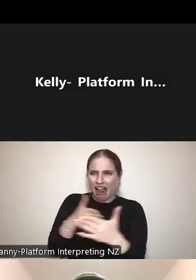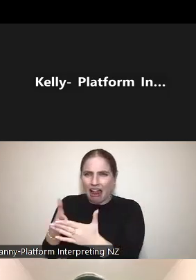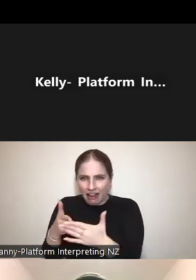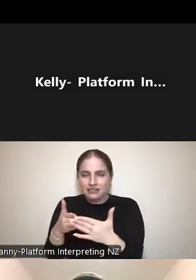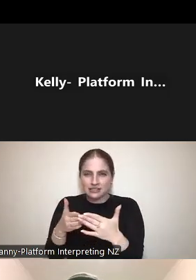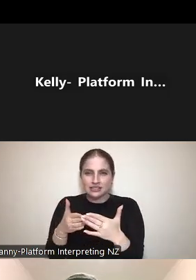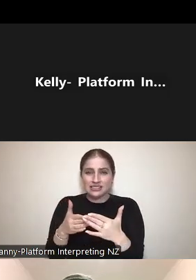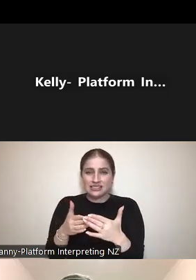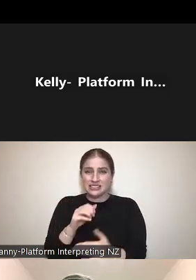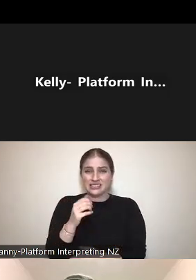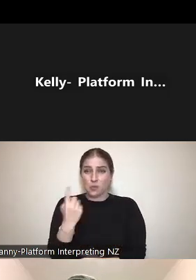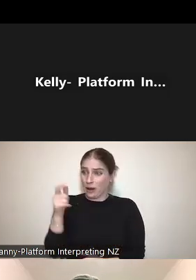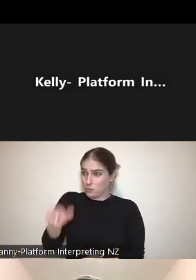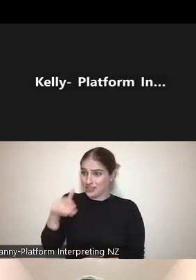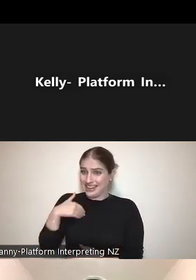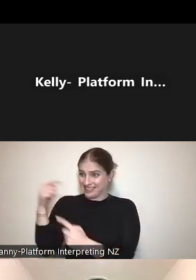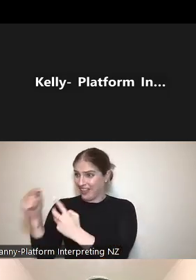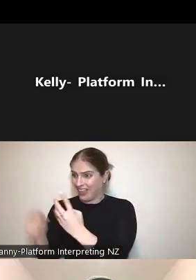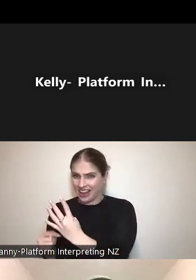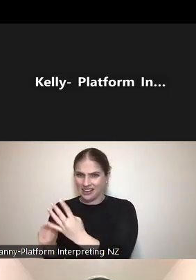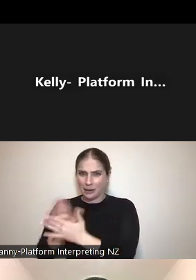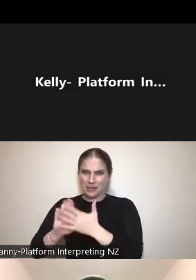makes it inaccessible for somebody else, so there's always lots of